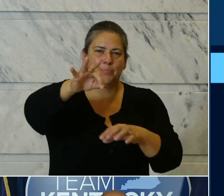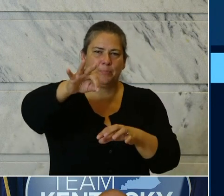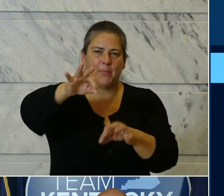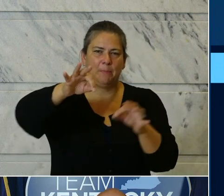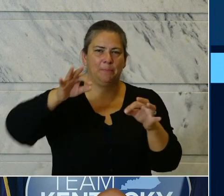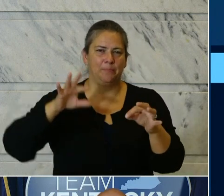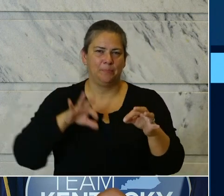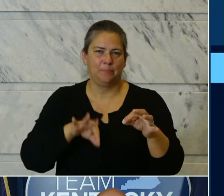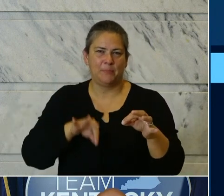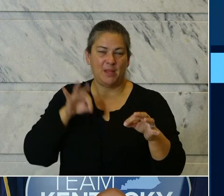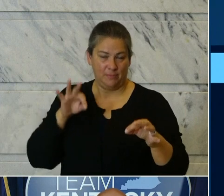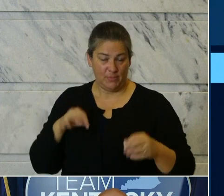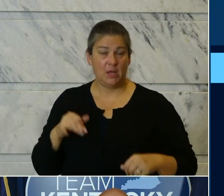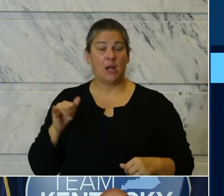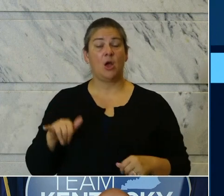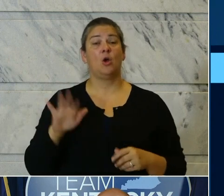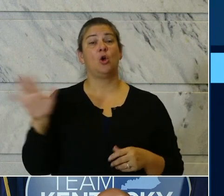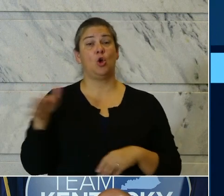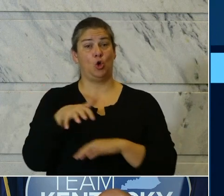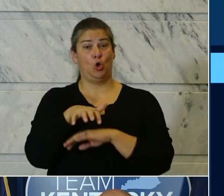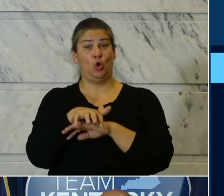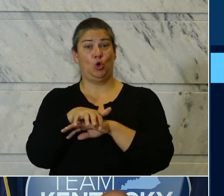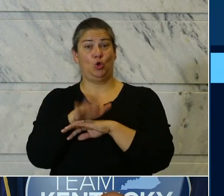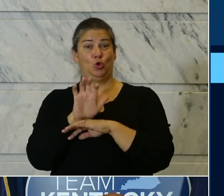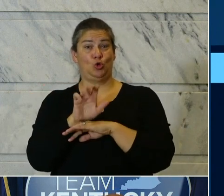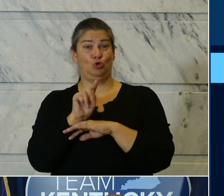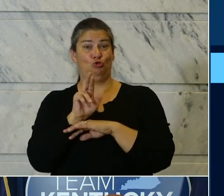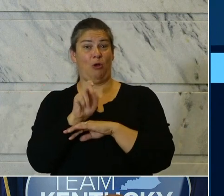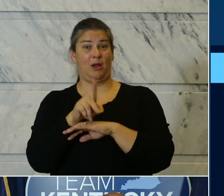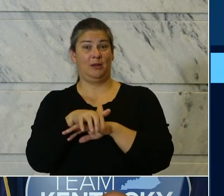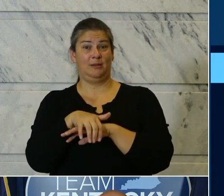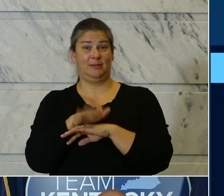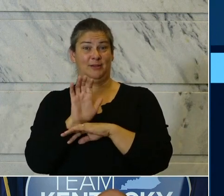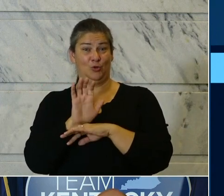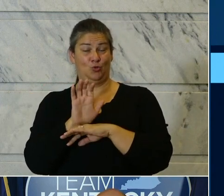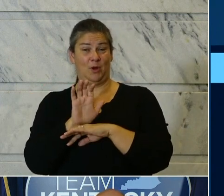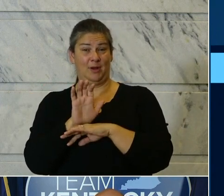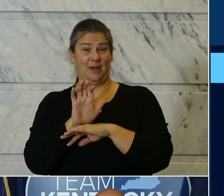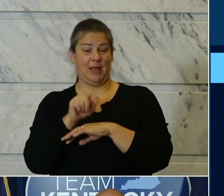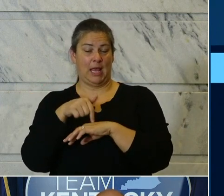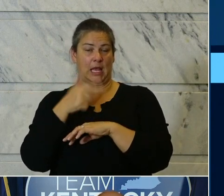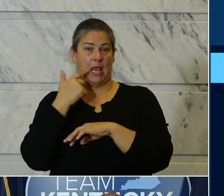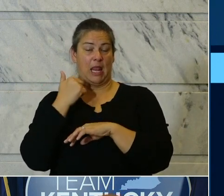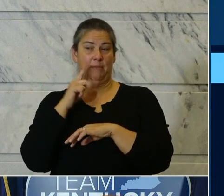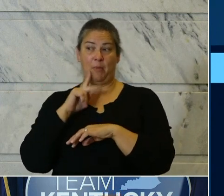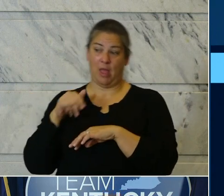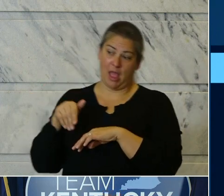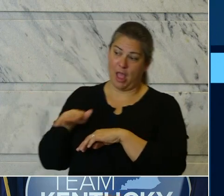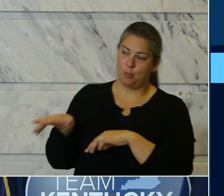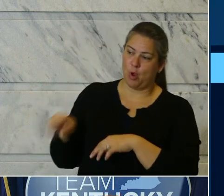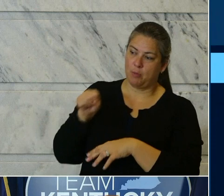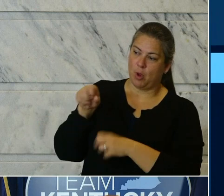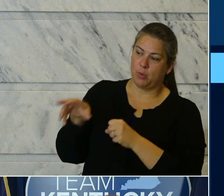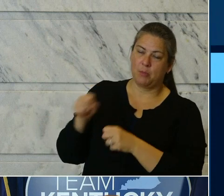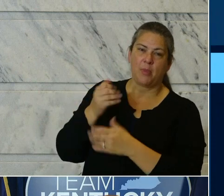THERE ARE THINGS YOU CAN DO AND IT'S- TO LET. THINGS YOU NOT TO. NO TRUNK OR TREAT WITH LARGE GROUPS AND SMALL THE